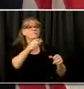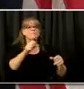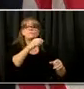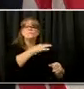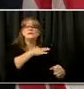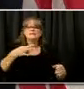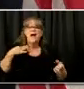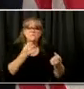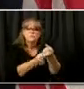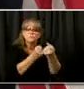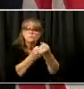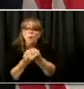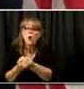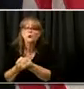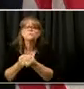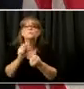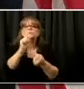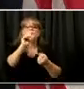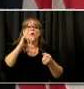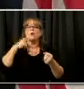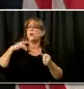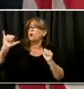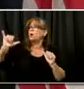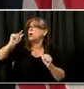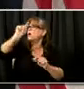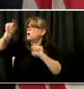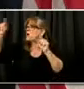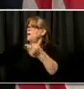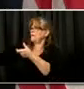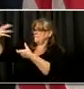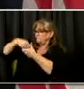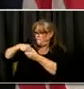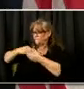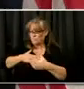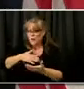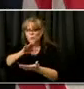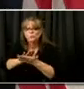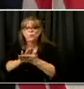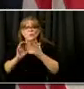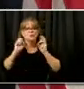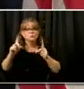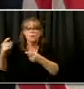and addressing any trauma that they face as a result of the pandemic so while we don't have the